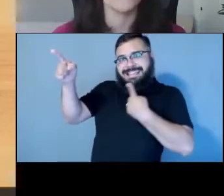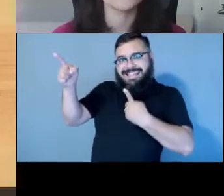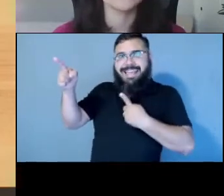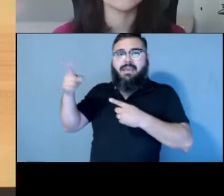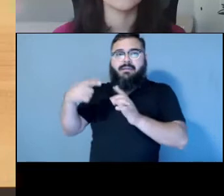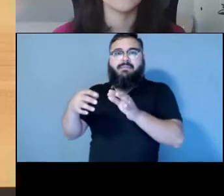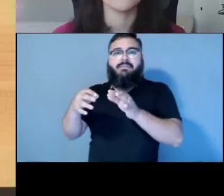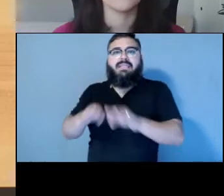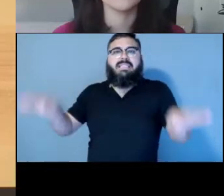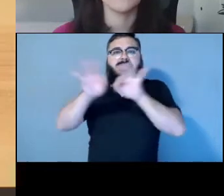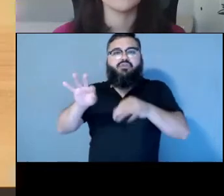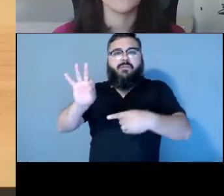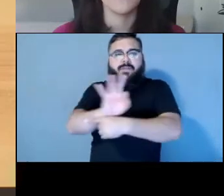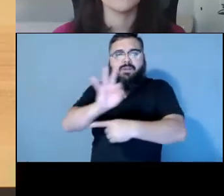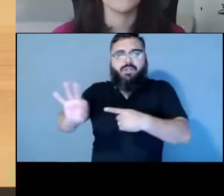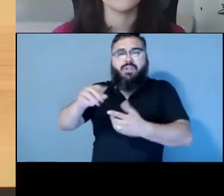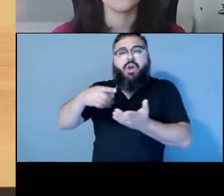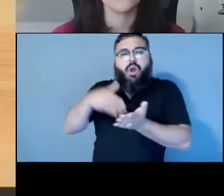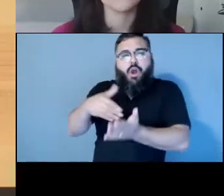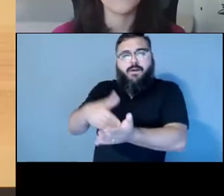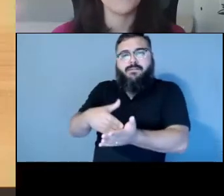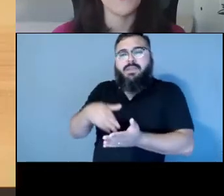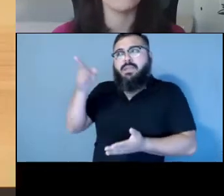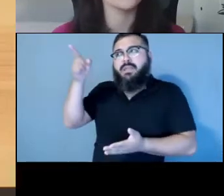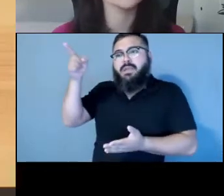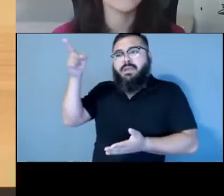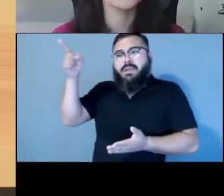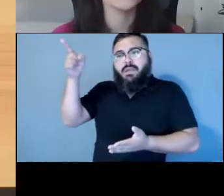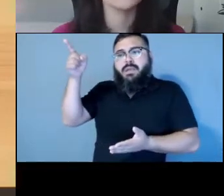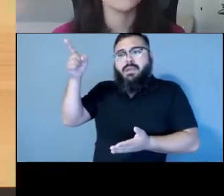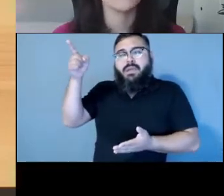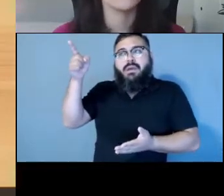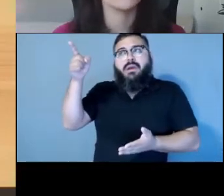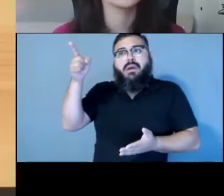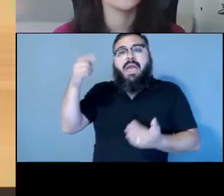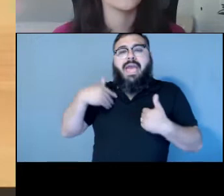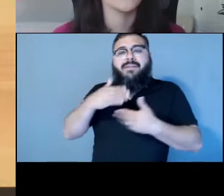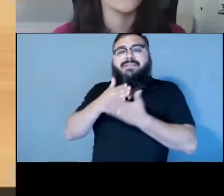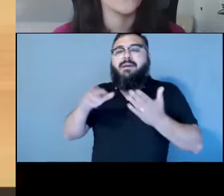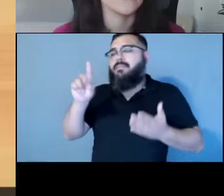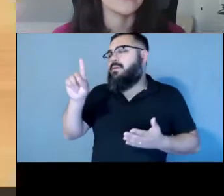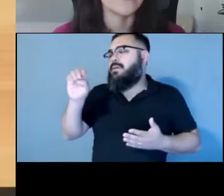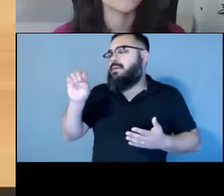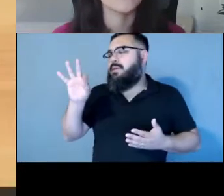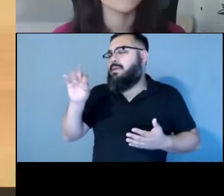often get some deference, meaning that the courts might pay more attention to what the employer claims